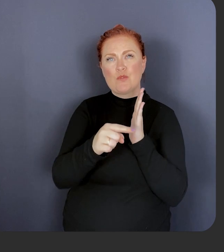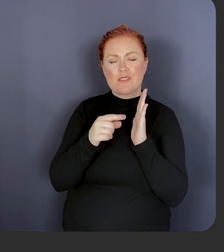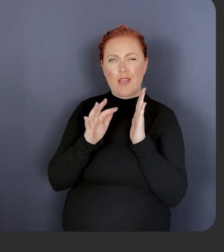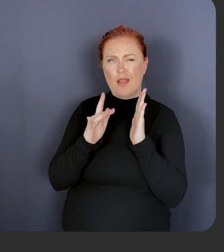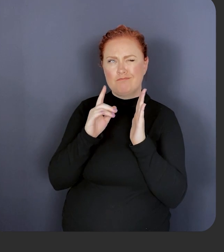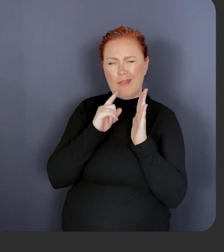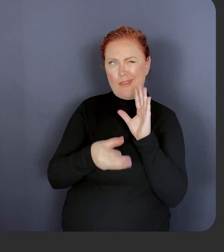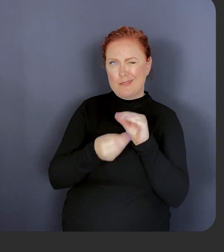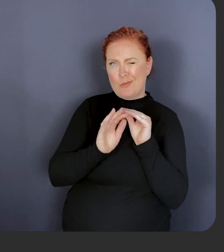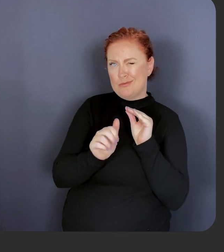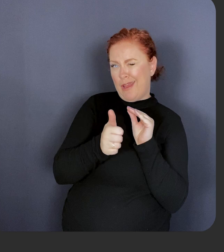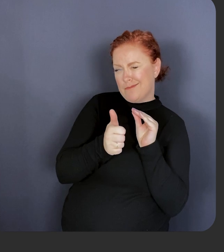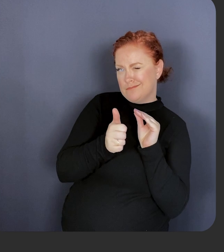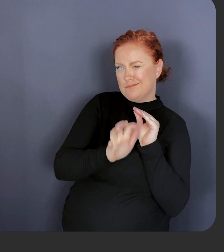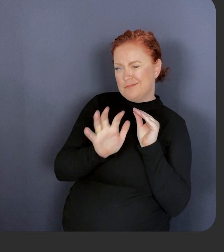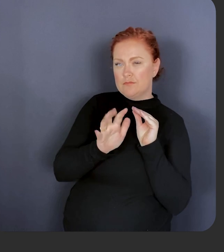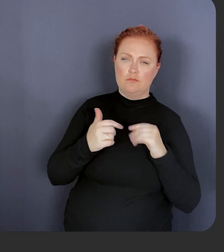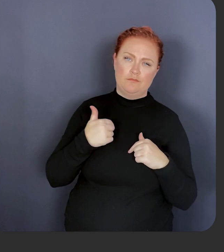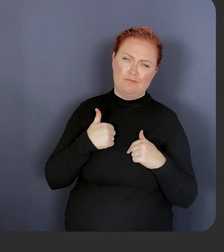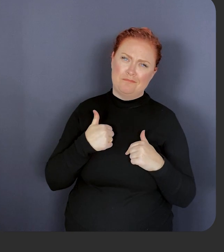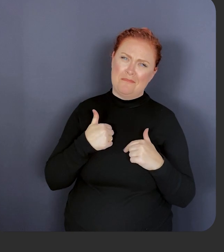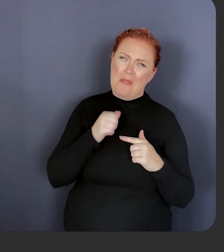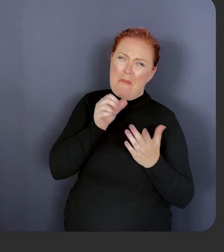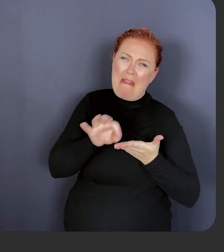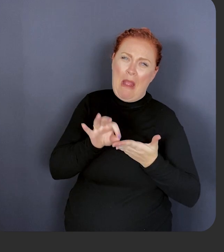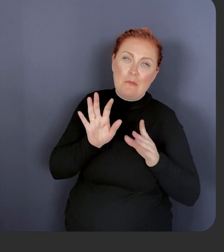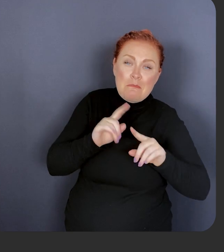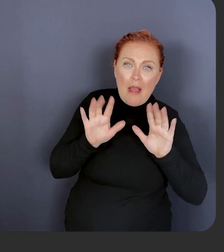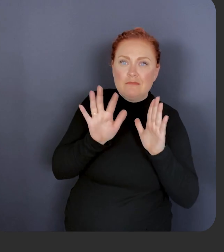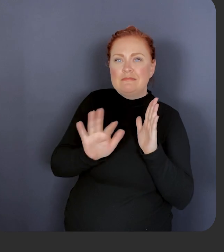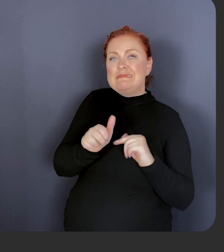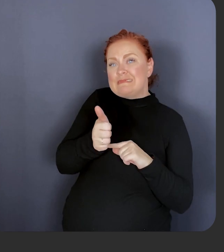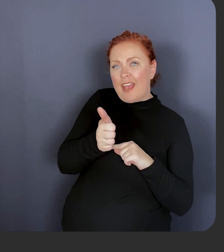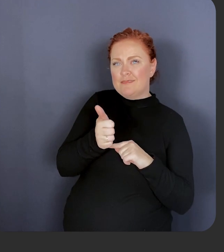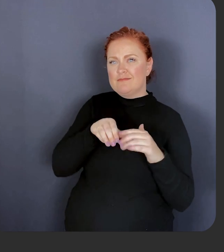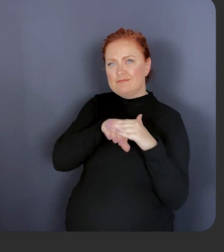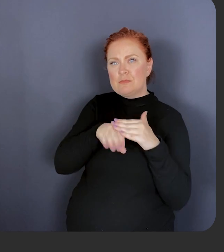I believe-- 10-- I don't know, I'm not going to count-- but 10 accessibility